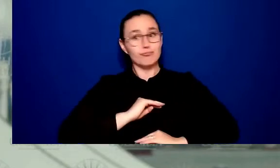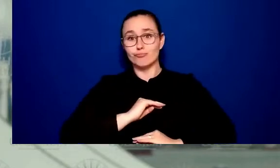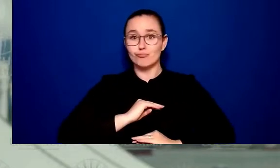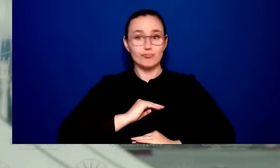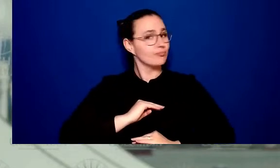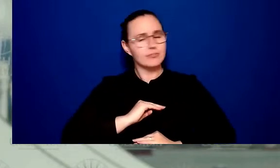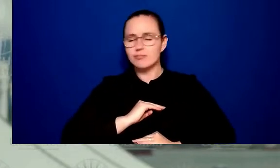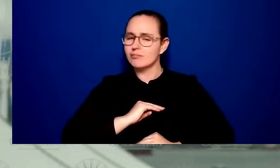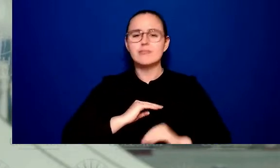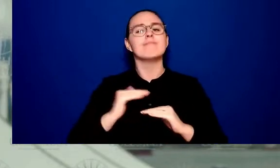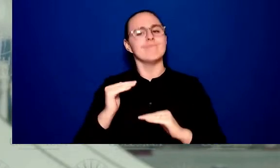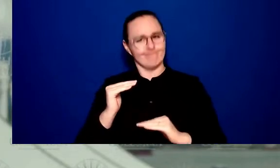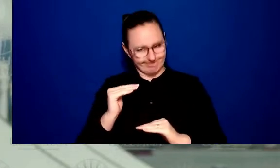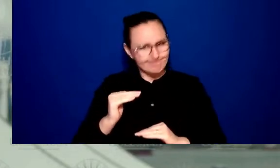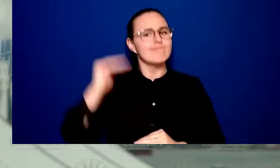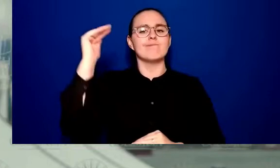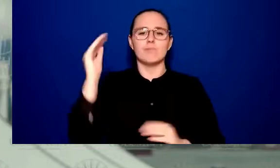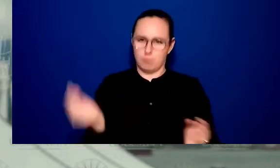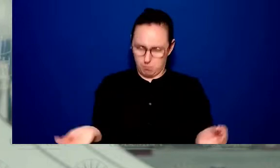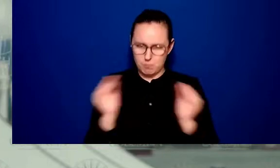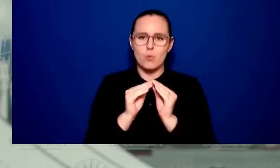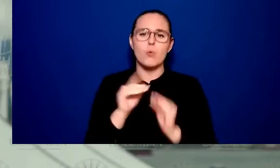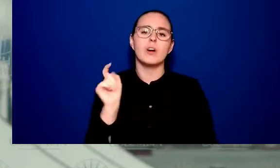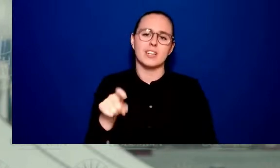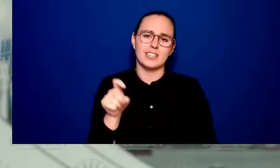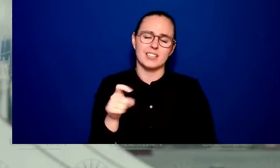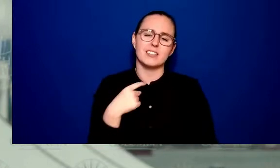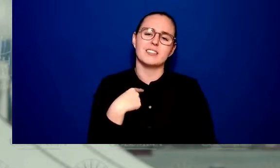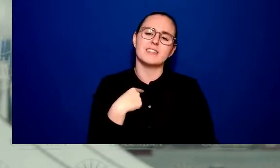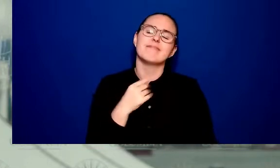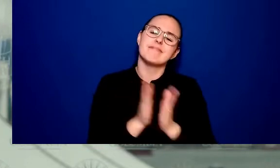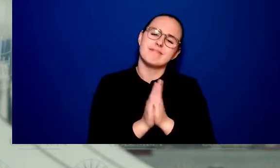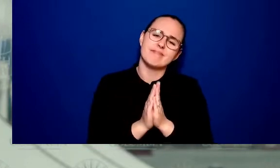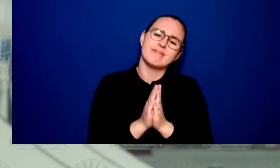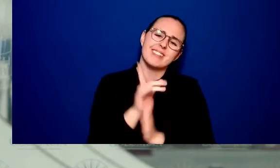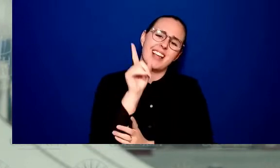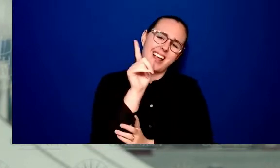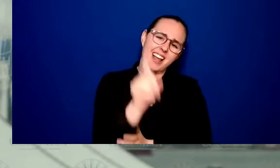And I'm asking everybody to be part of this effort to continue to be part of this effort and